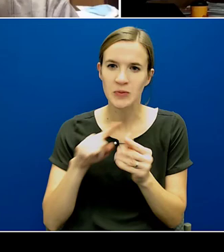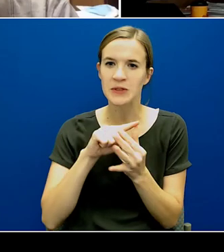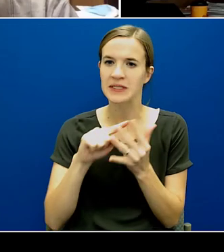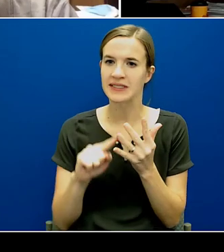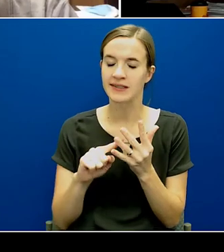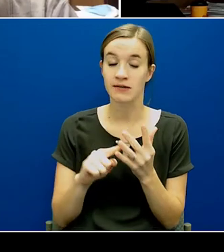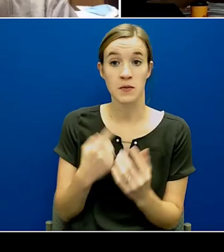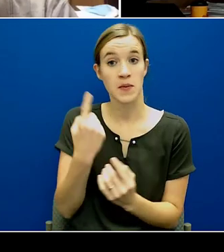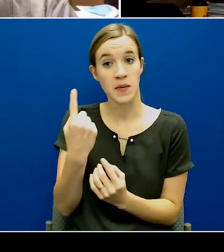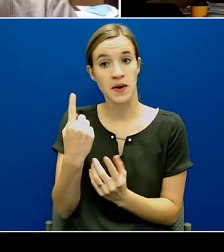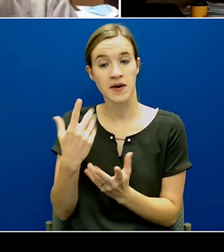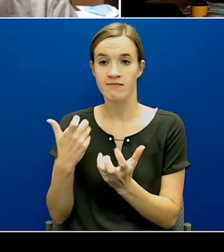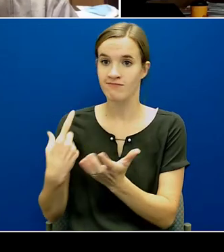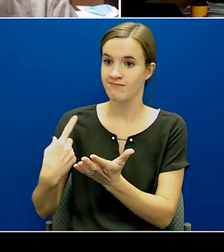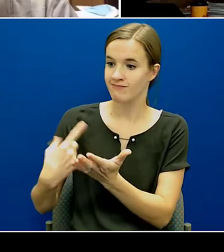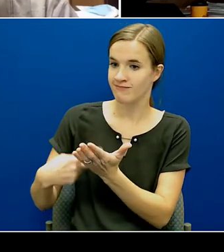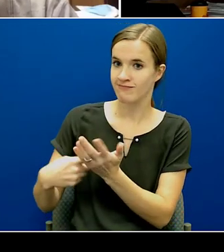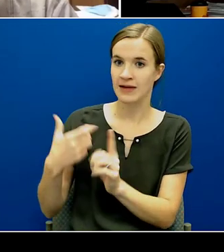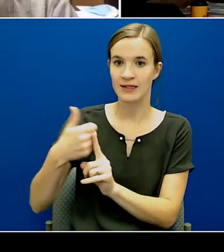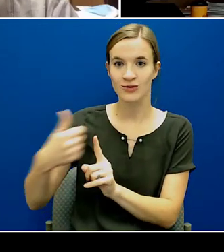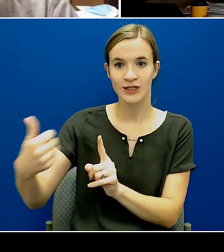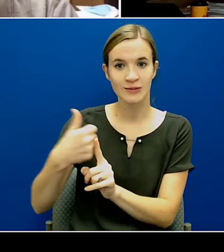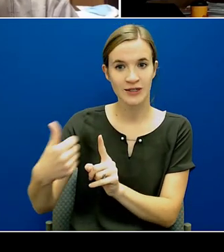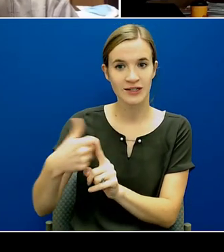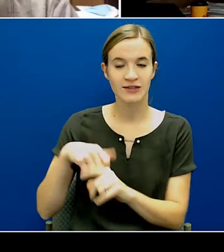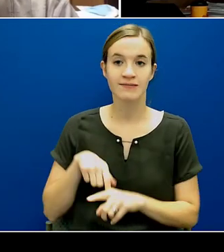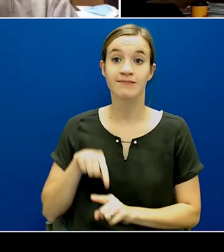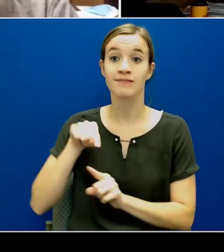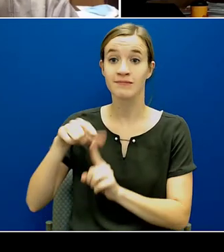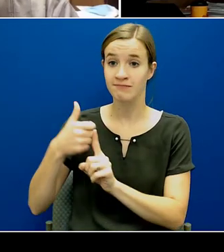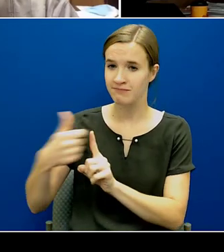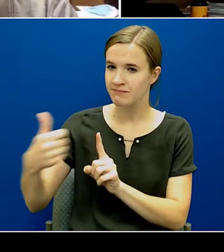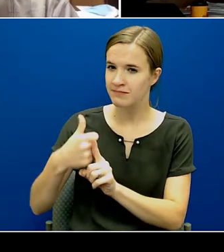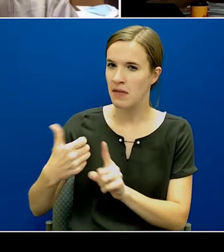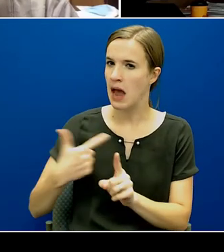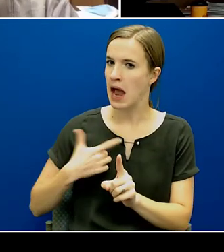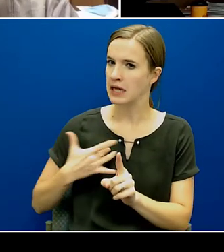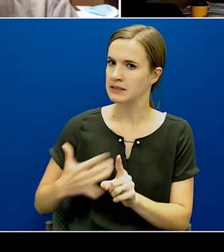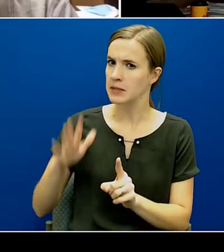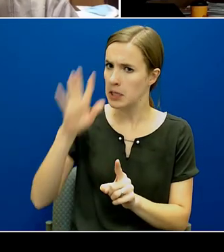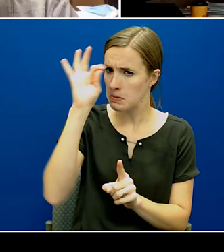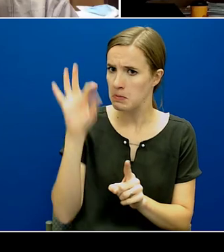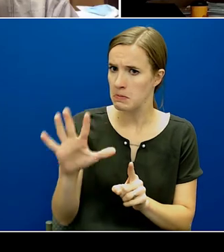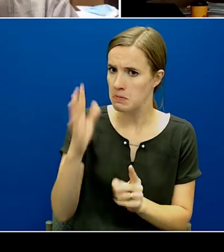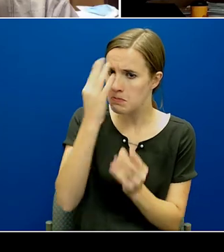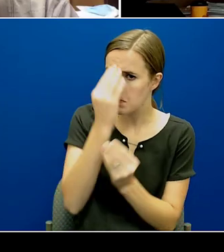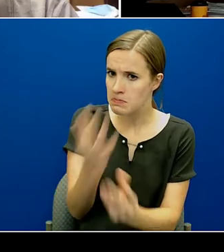transportation, though, is that, contrary to popular belief sometimes, the Americans with